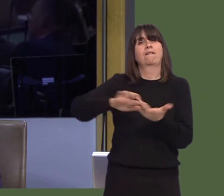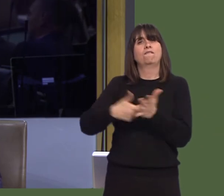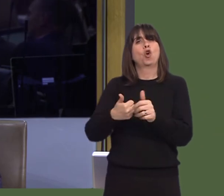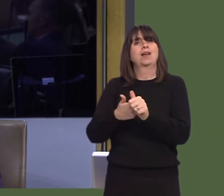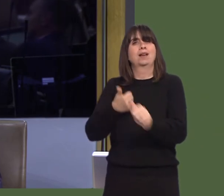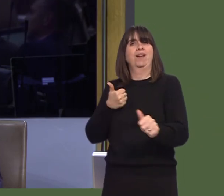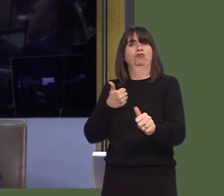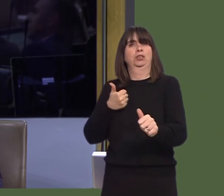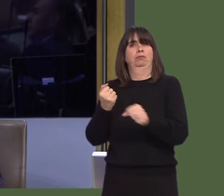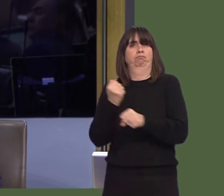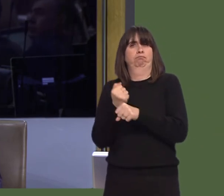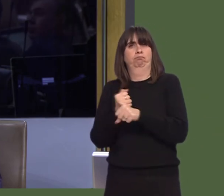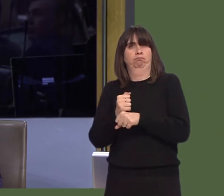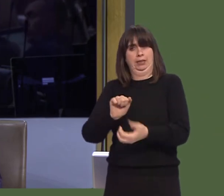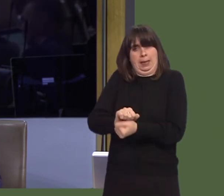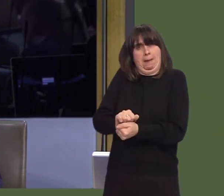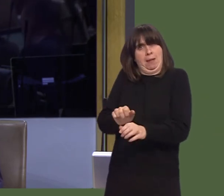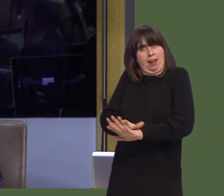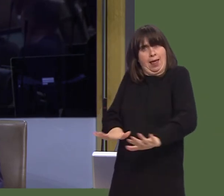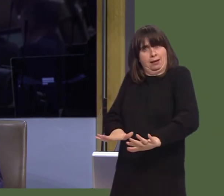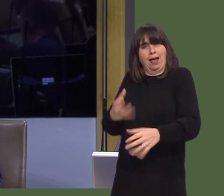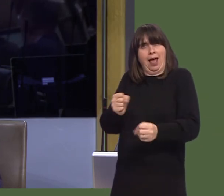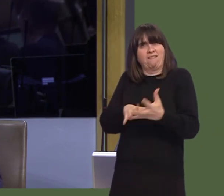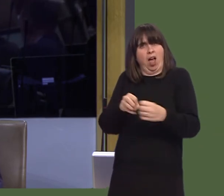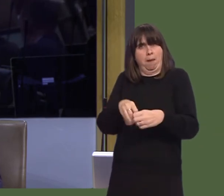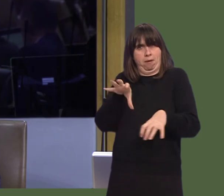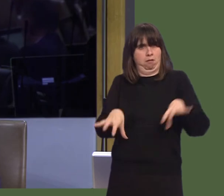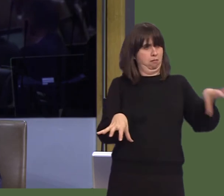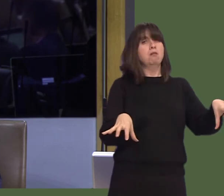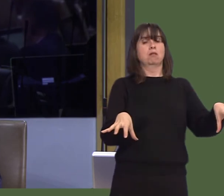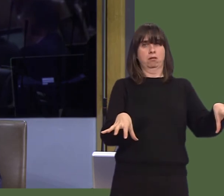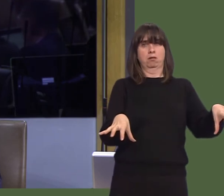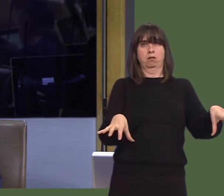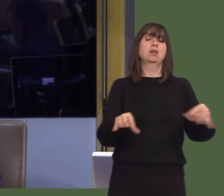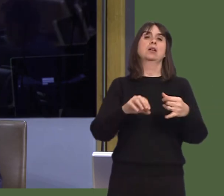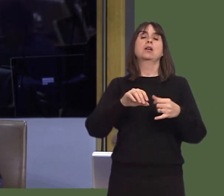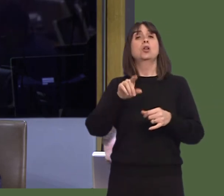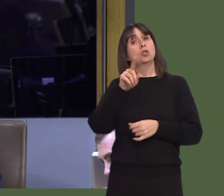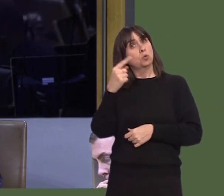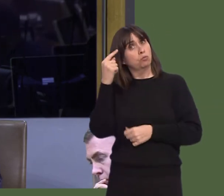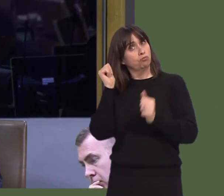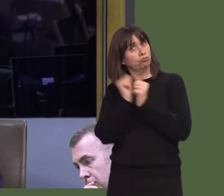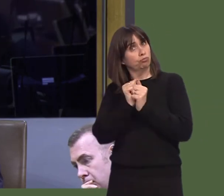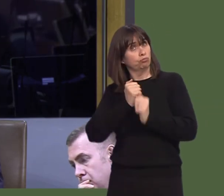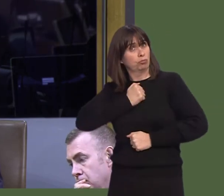handed over to you. Really, how can anyone have any confidence in the ability of the health board to deliver